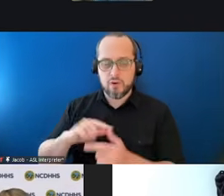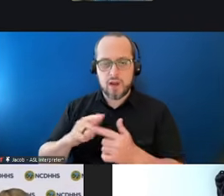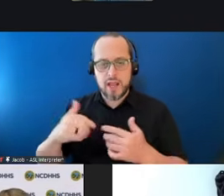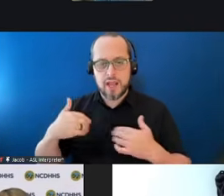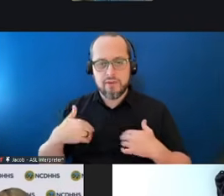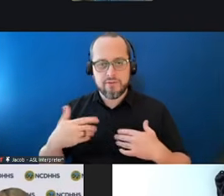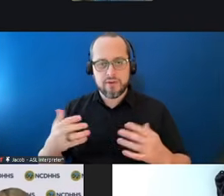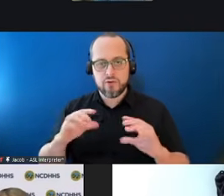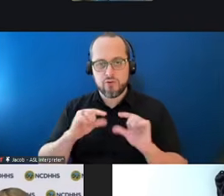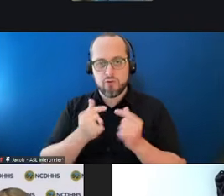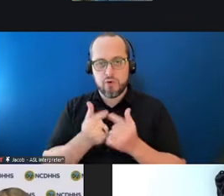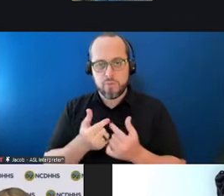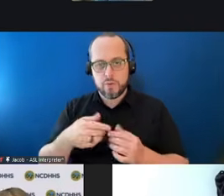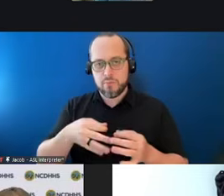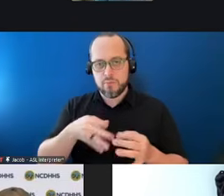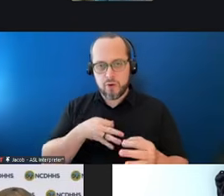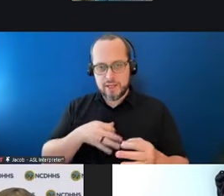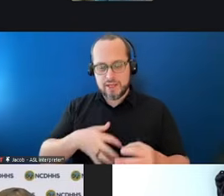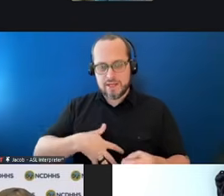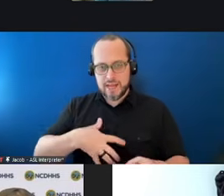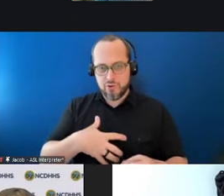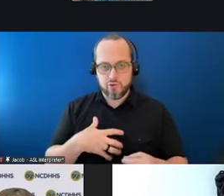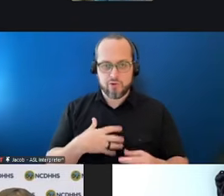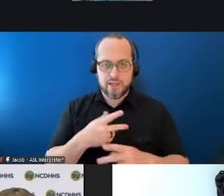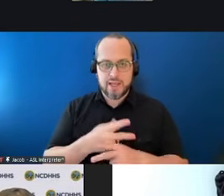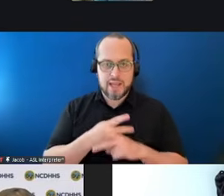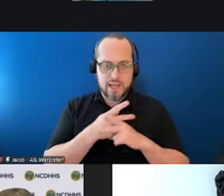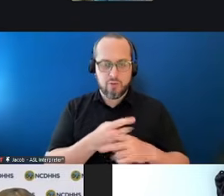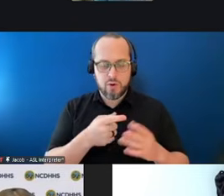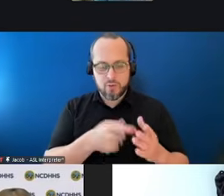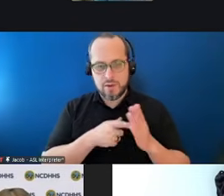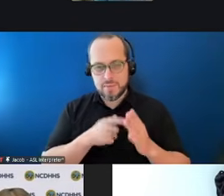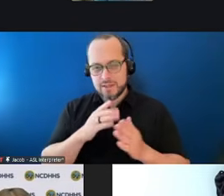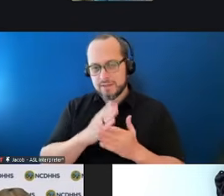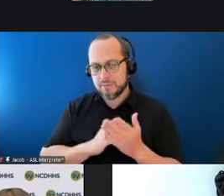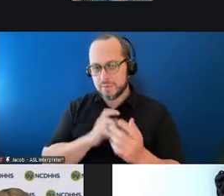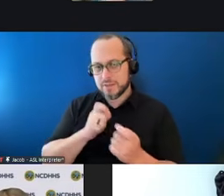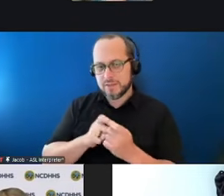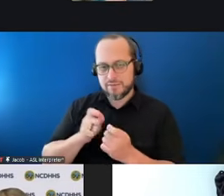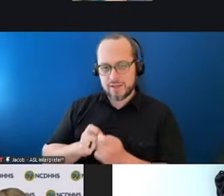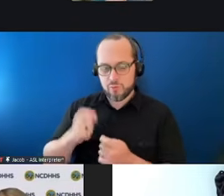model. So there are specific required elements that the roots hubs uh are required to implement